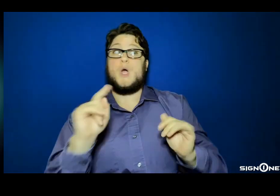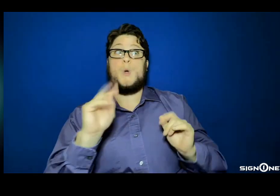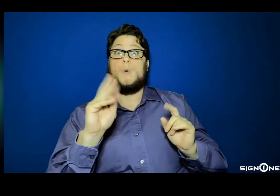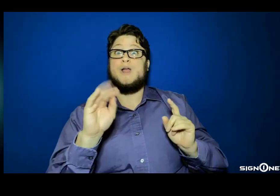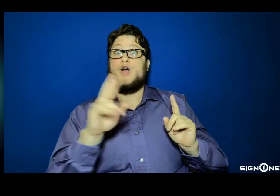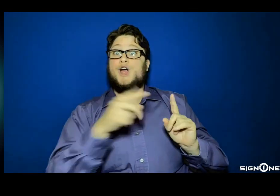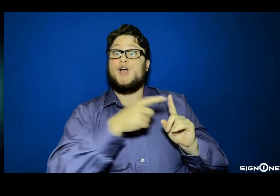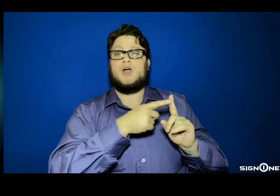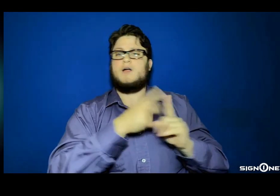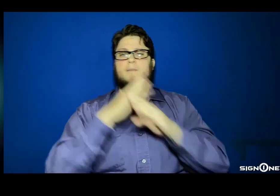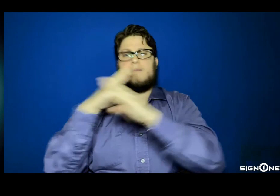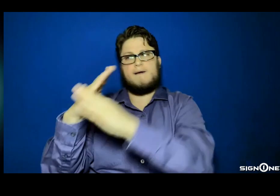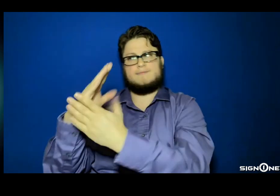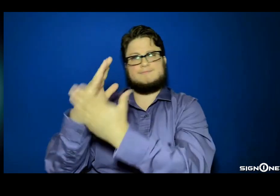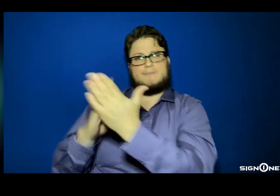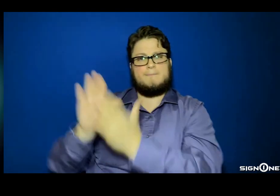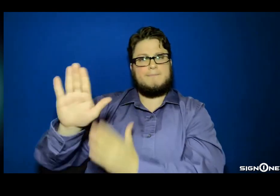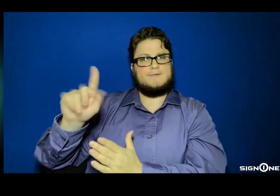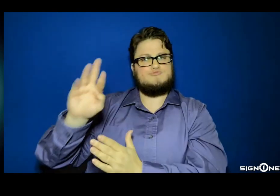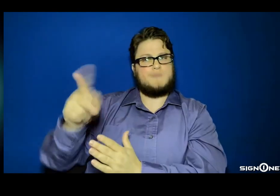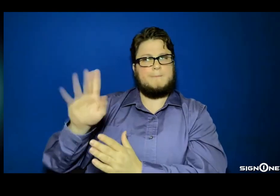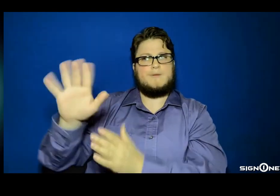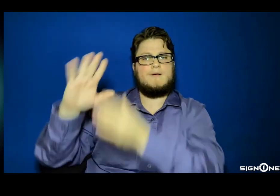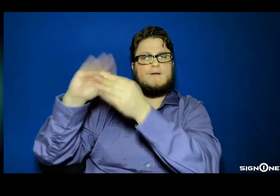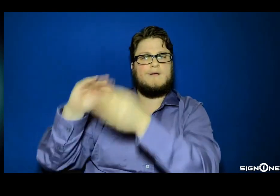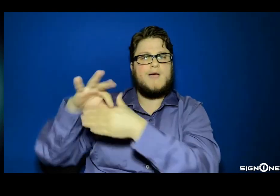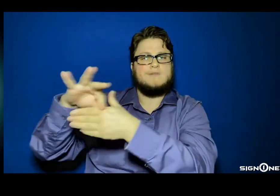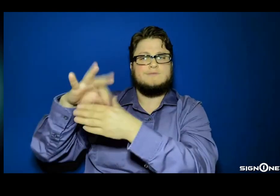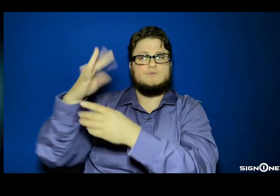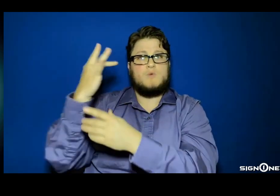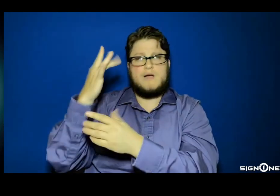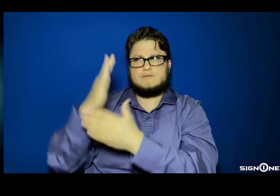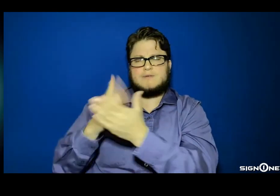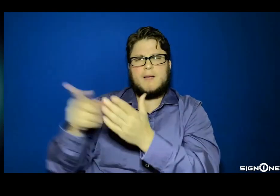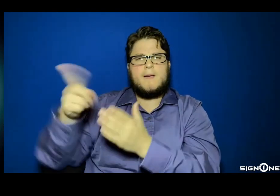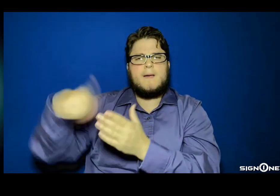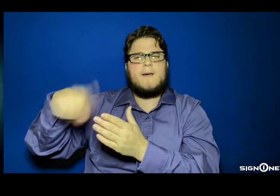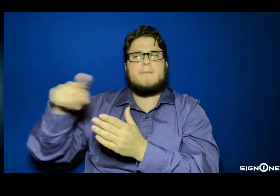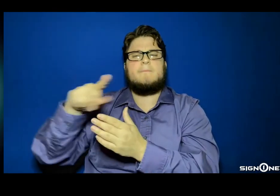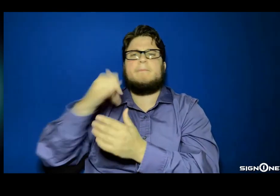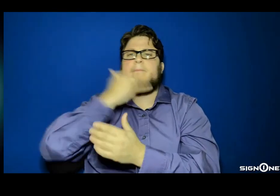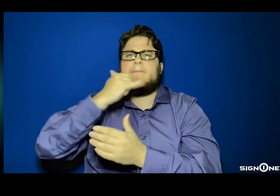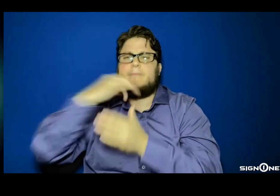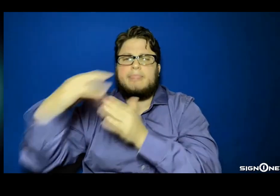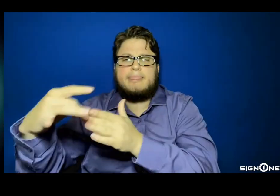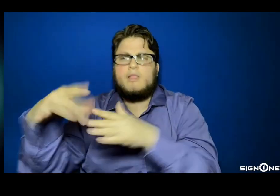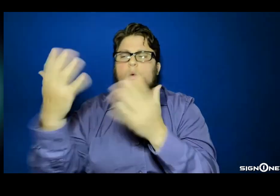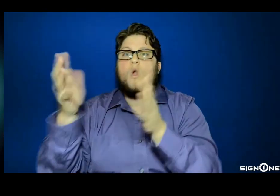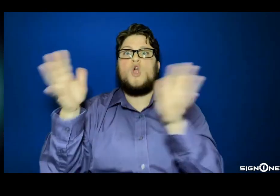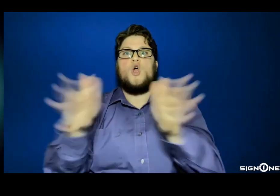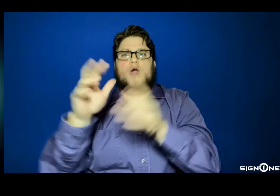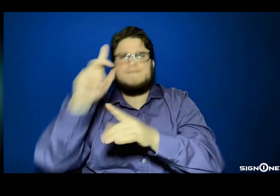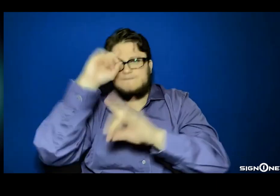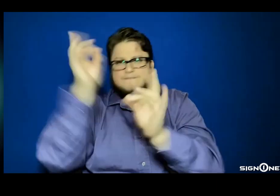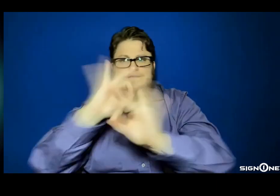But now Twitter is cracking down on some of Trump's comments for being misleading or encouraging